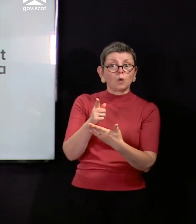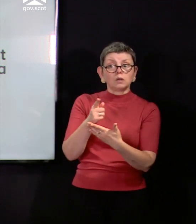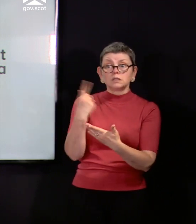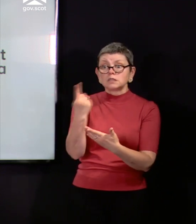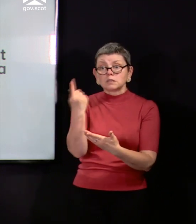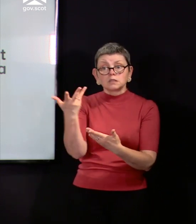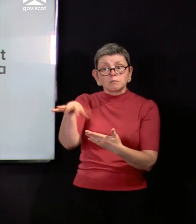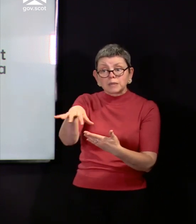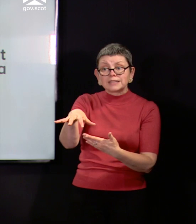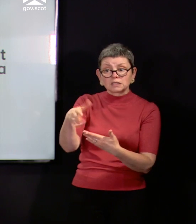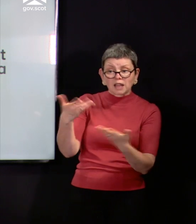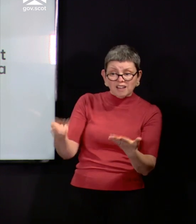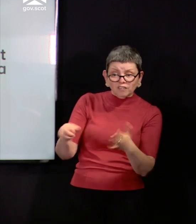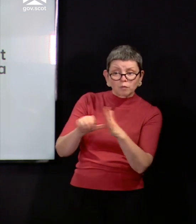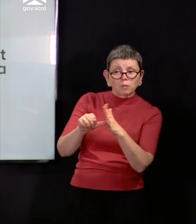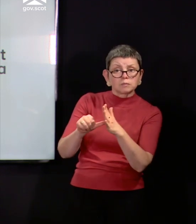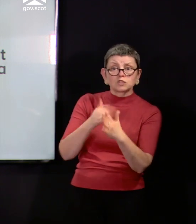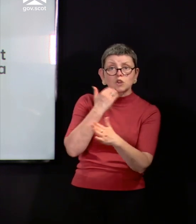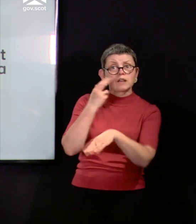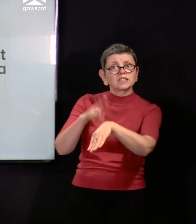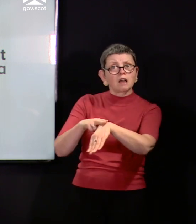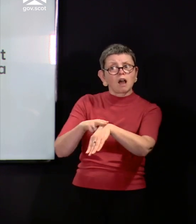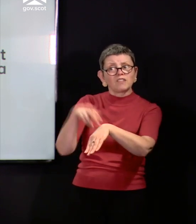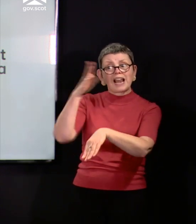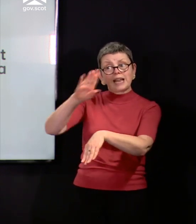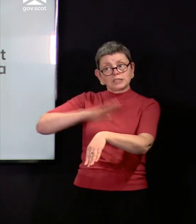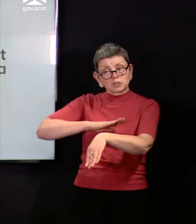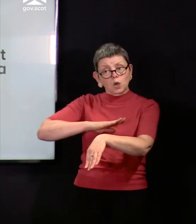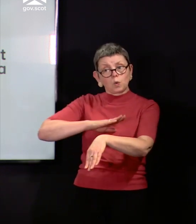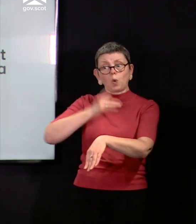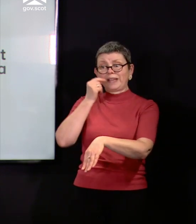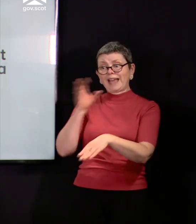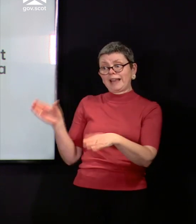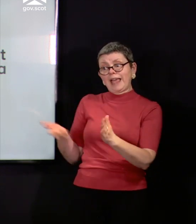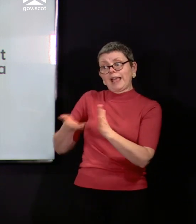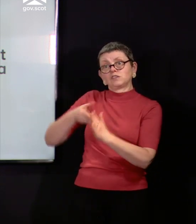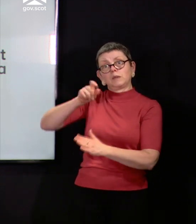homes need to let us know that, and we can put staff in to protect those residents.